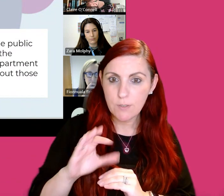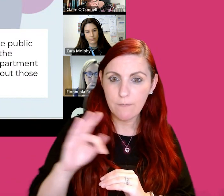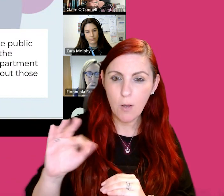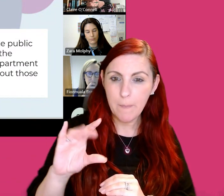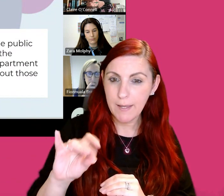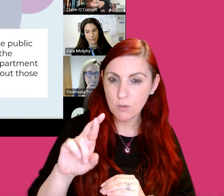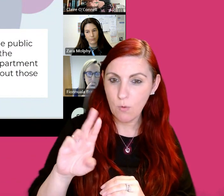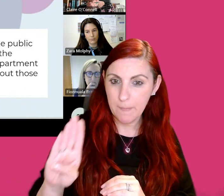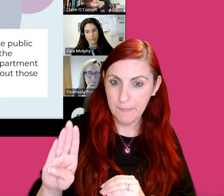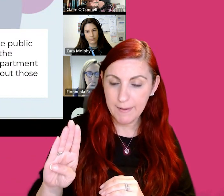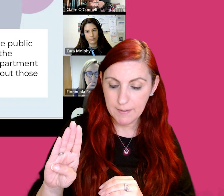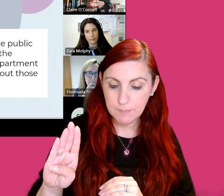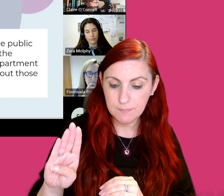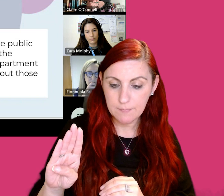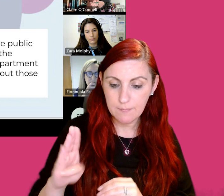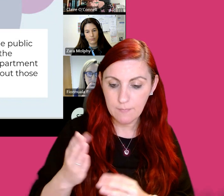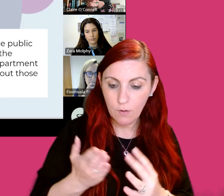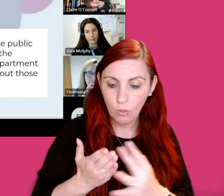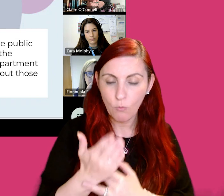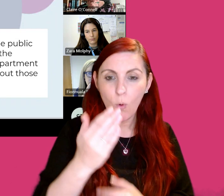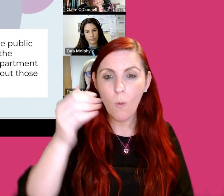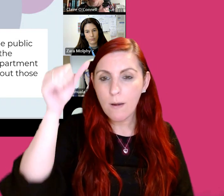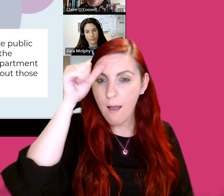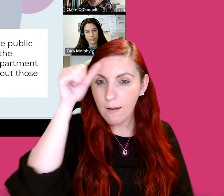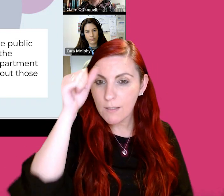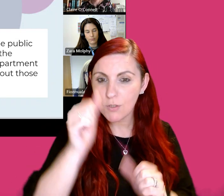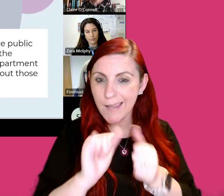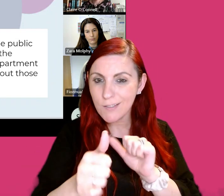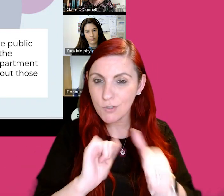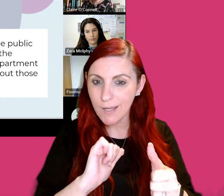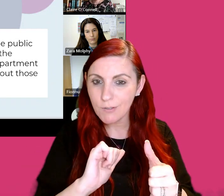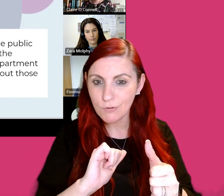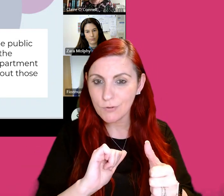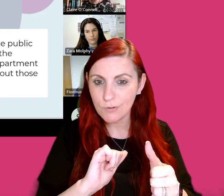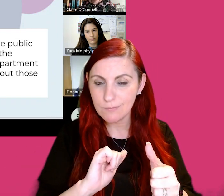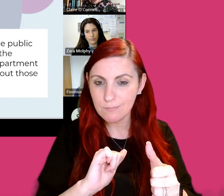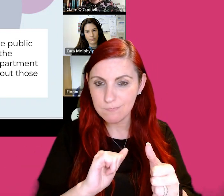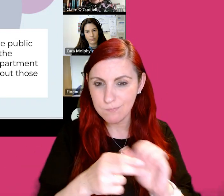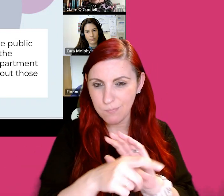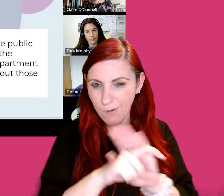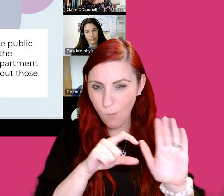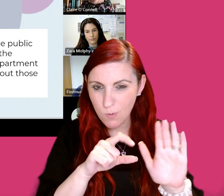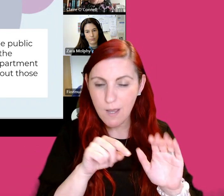board uh through the knowledge exchange and dissemination scheme to complement this clinical